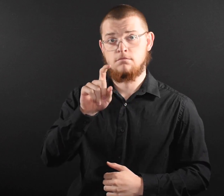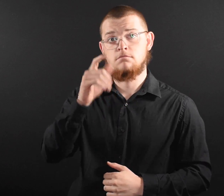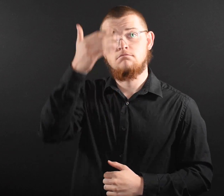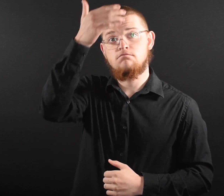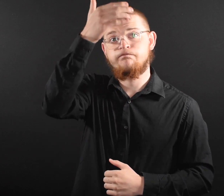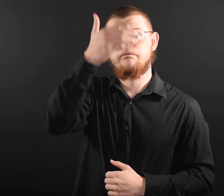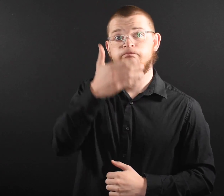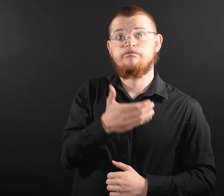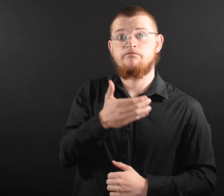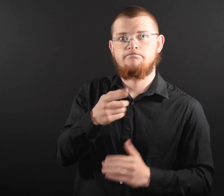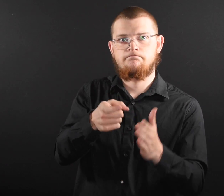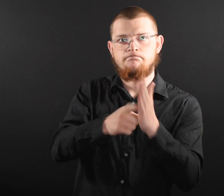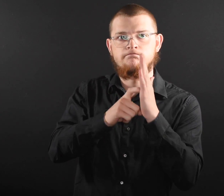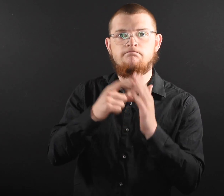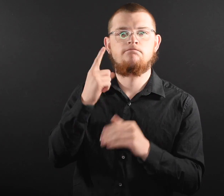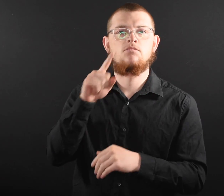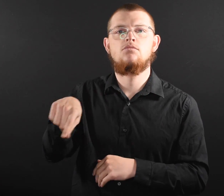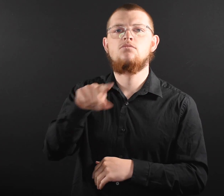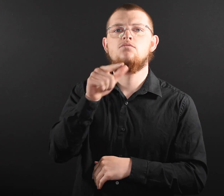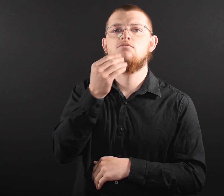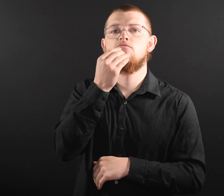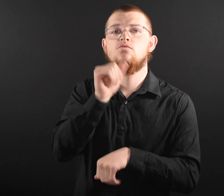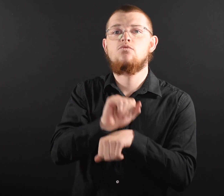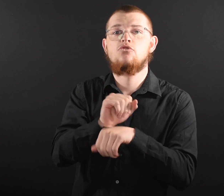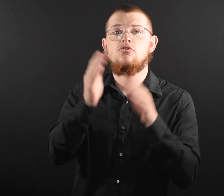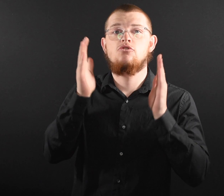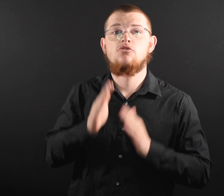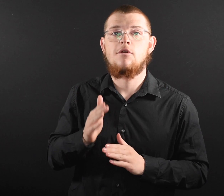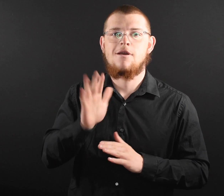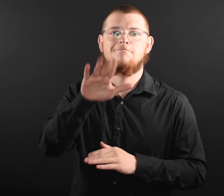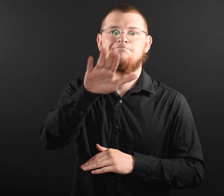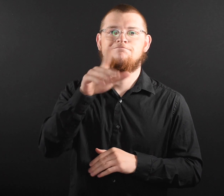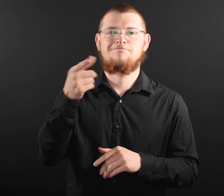Is a face shield required for food workers when they claim the